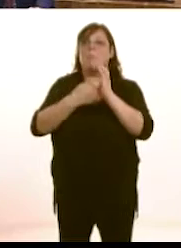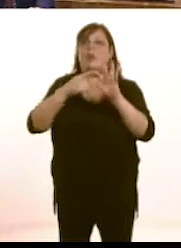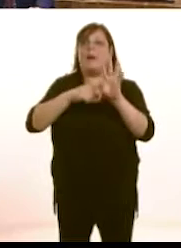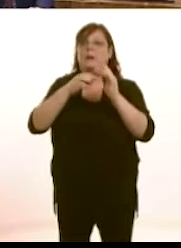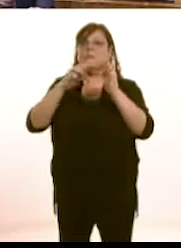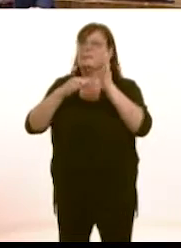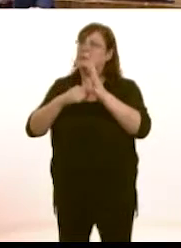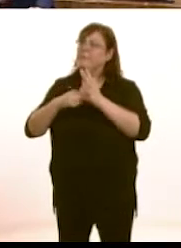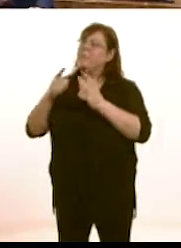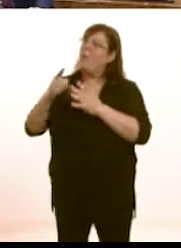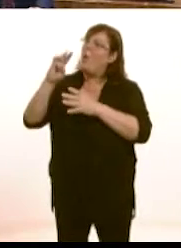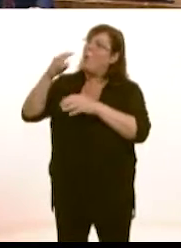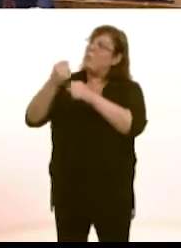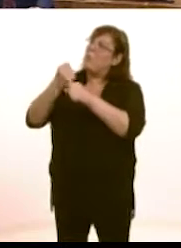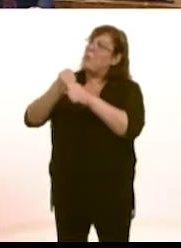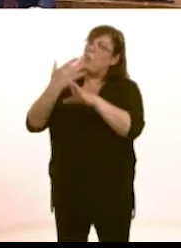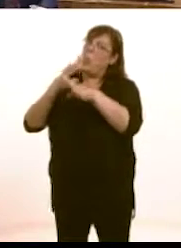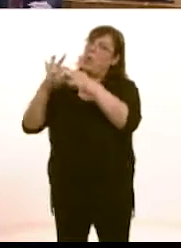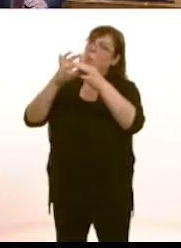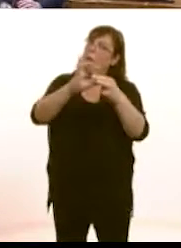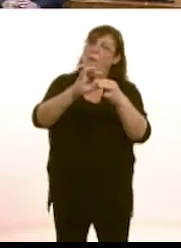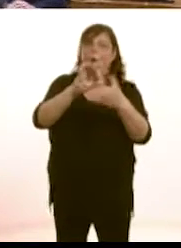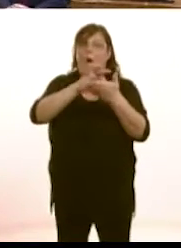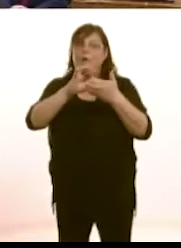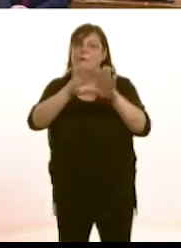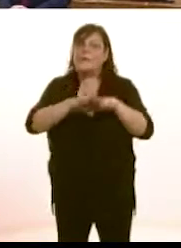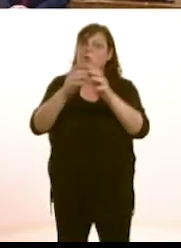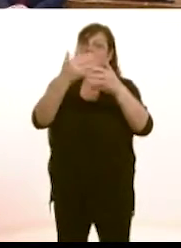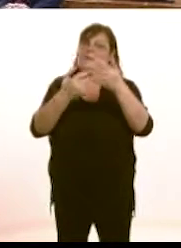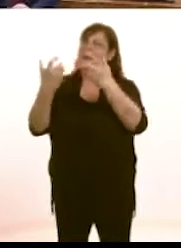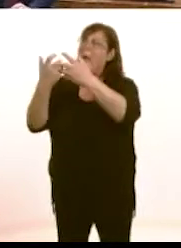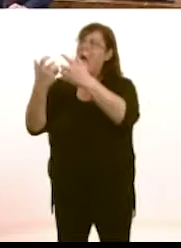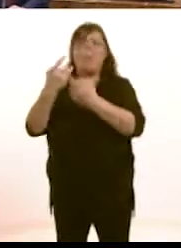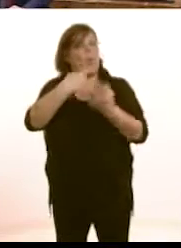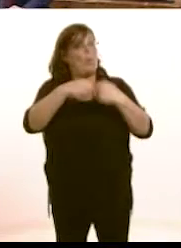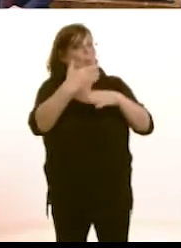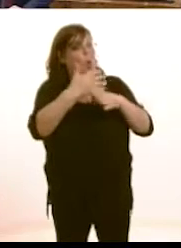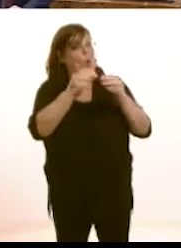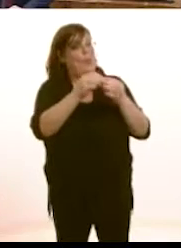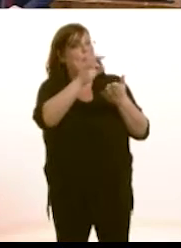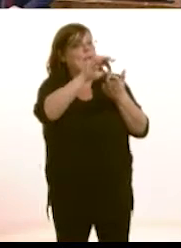OAQ(5)0183(FM) Carwyn Jones: We work with the ONS across a range of issues, including the census, of course, economic statistics, the National